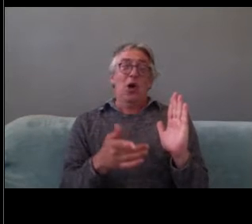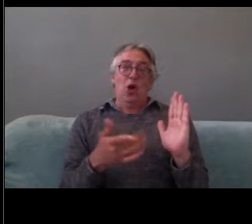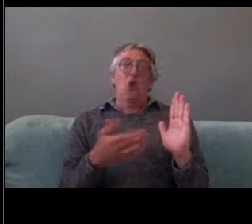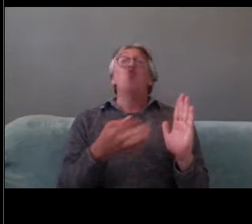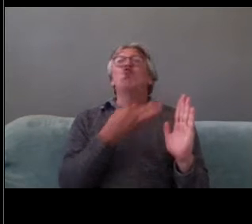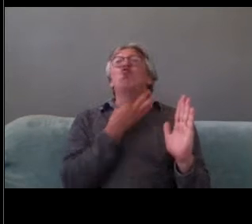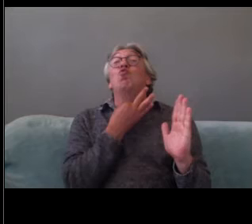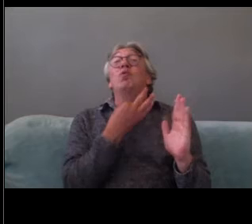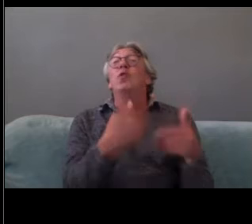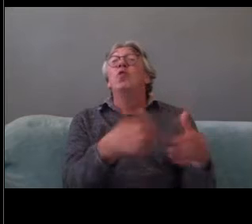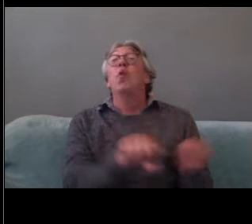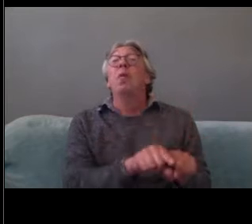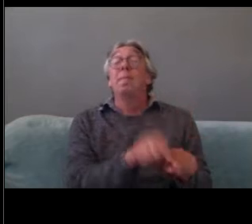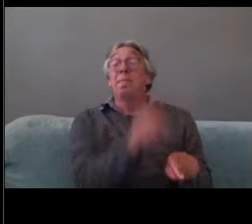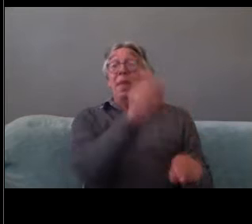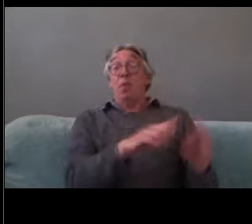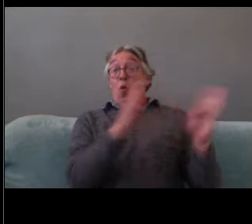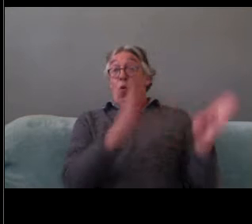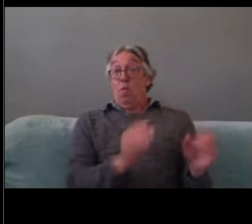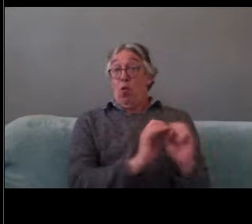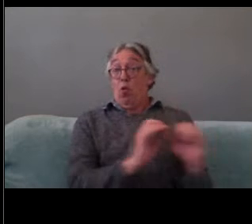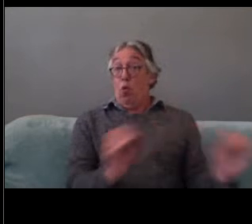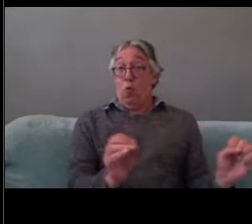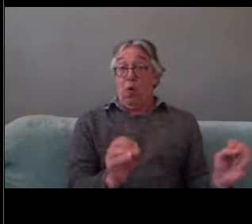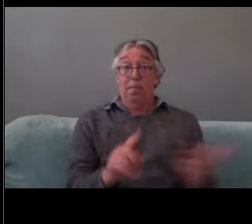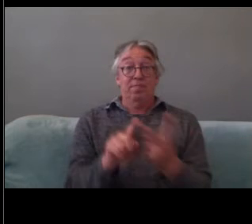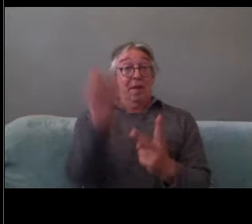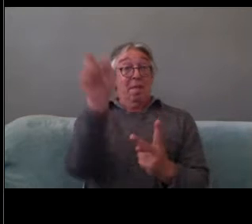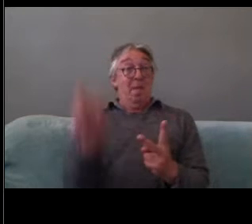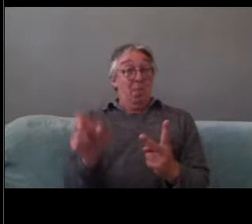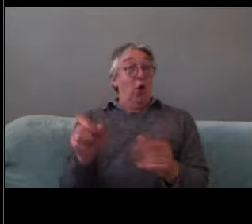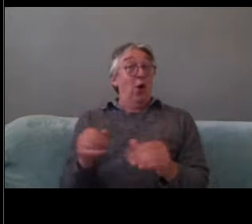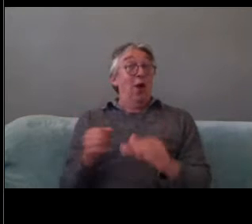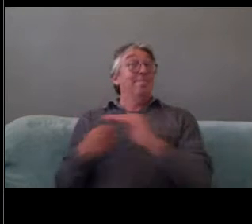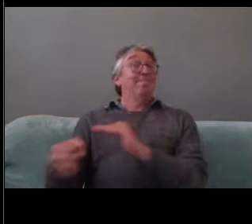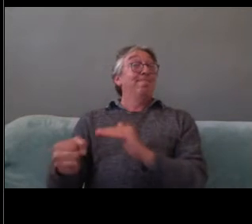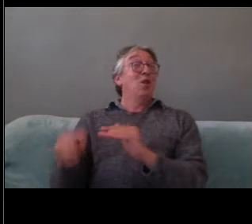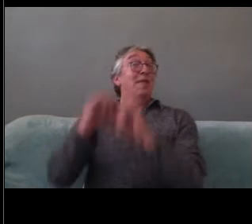Homeless people, people living long-term in institutions